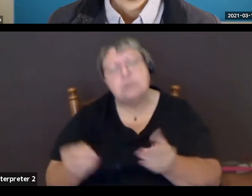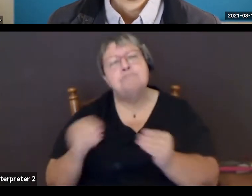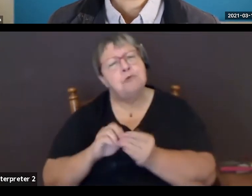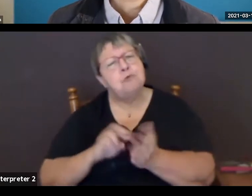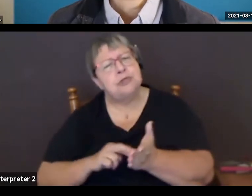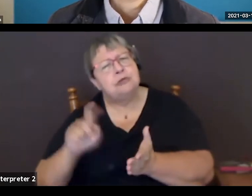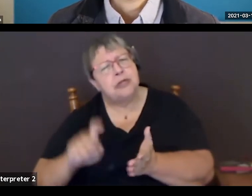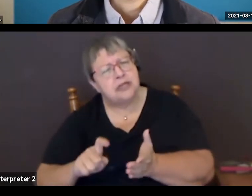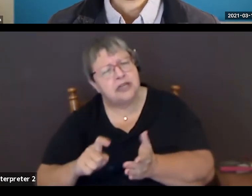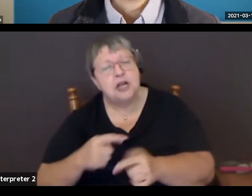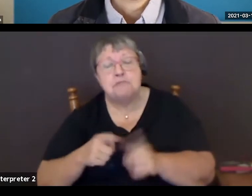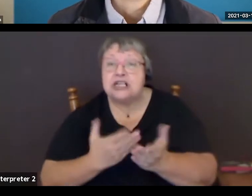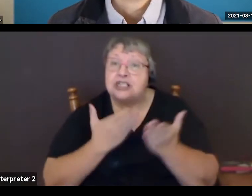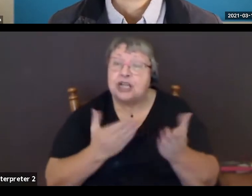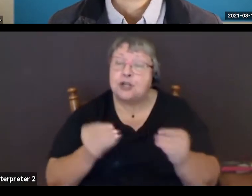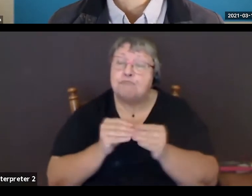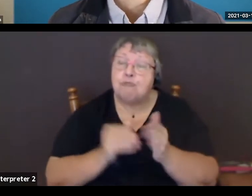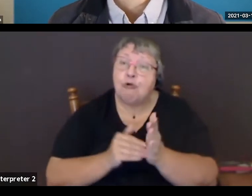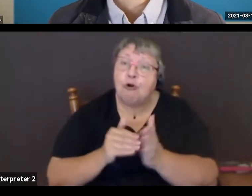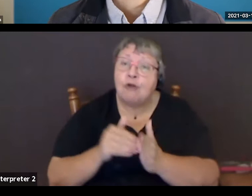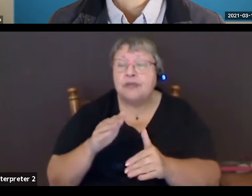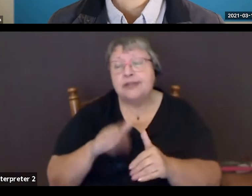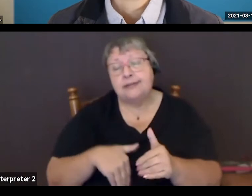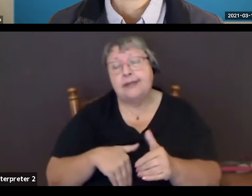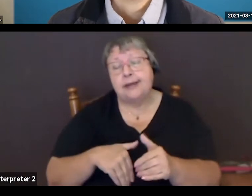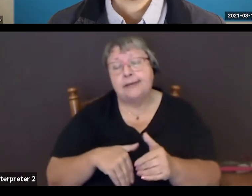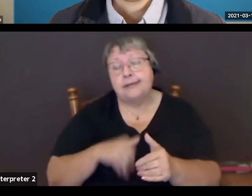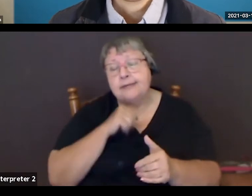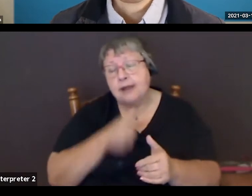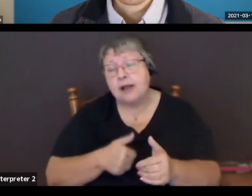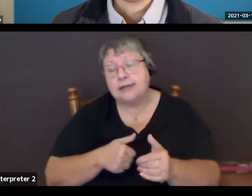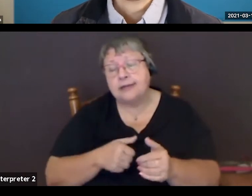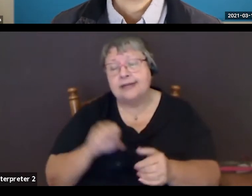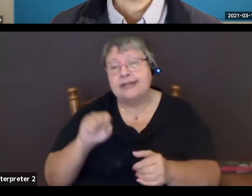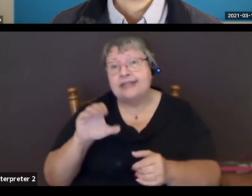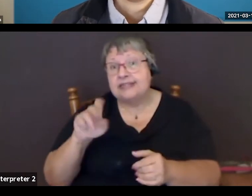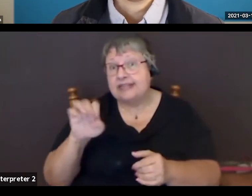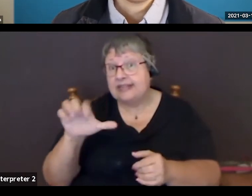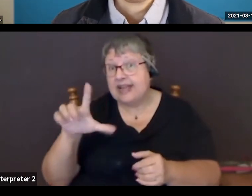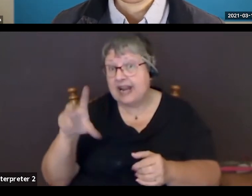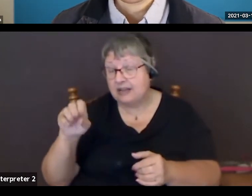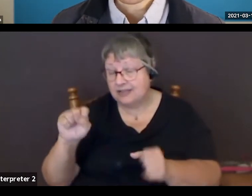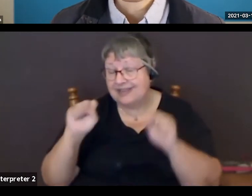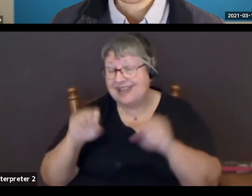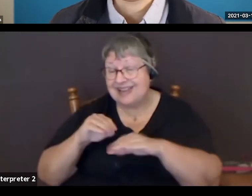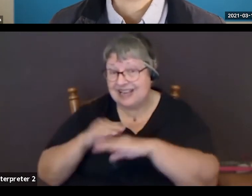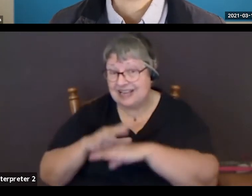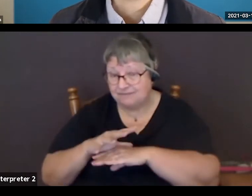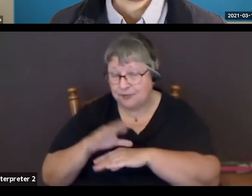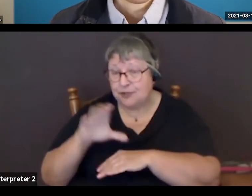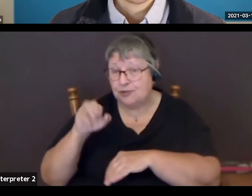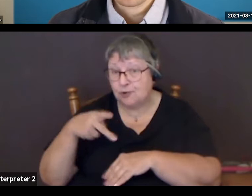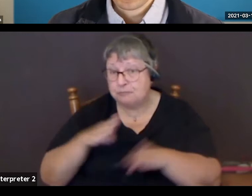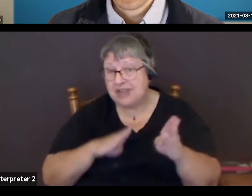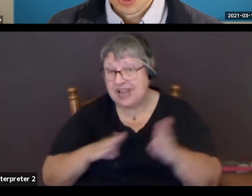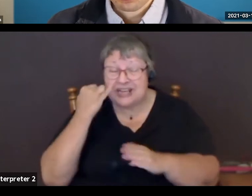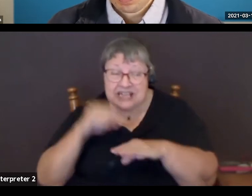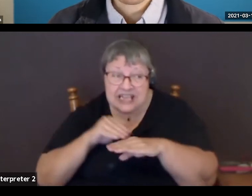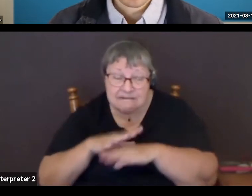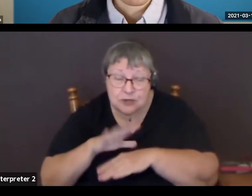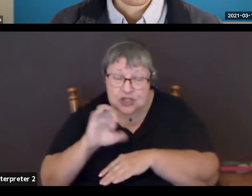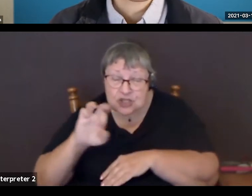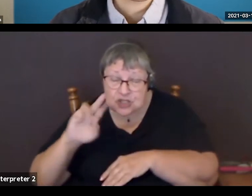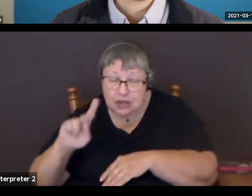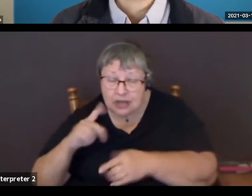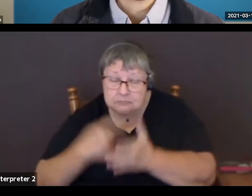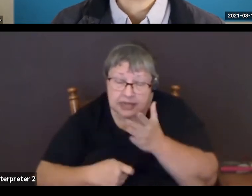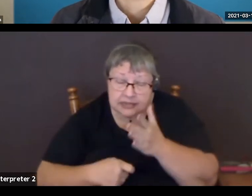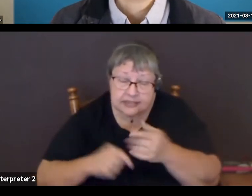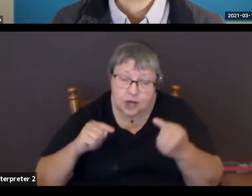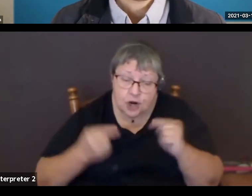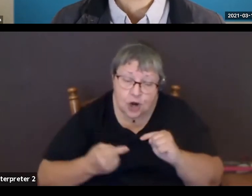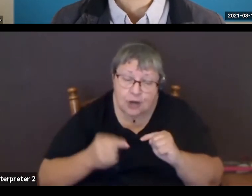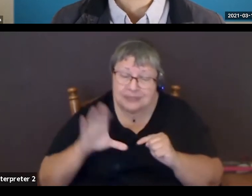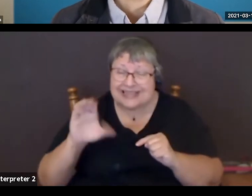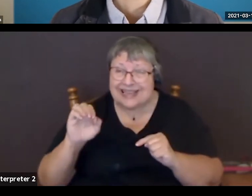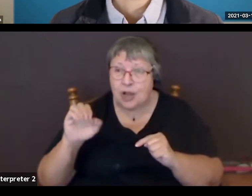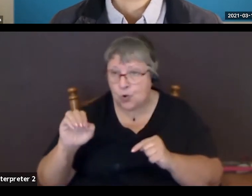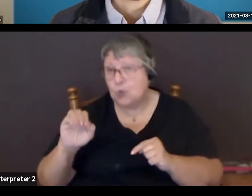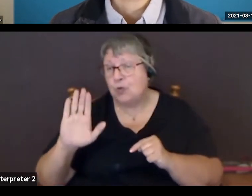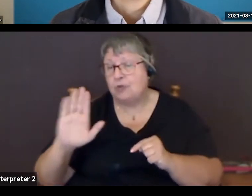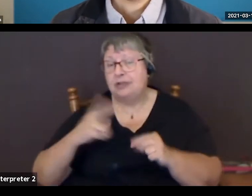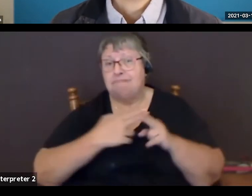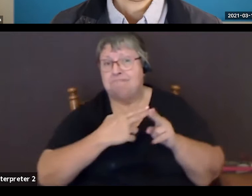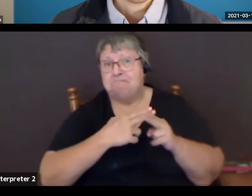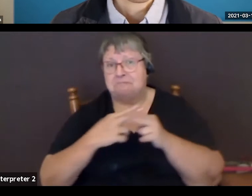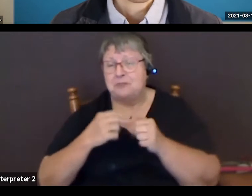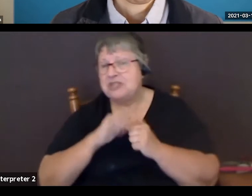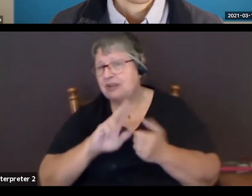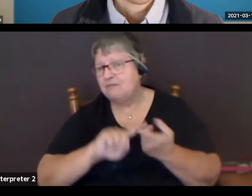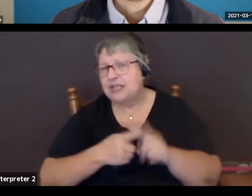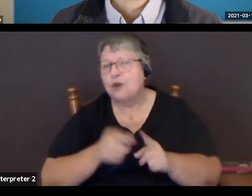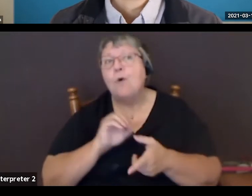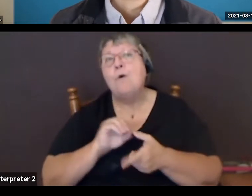It does suggest that more often than not, scandals can influence corporate behavior, if they can implement stock prices harmless CEOs reputation with their friends or invoke the risk of regulation.